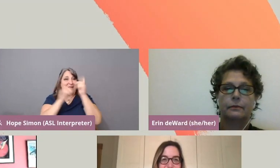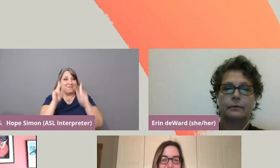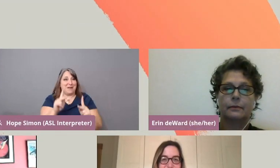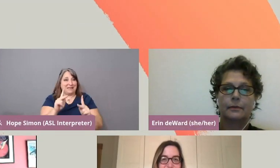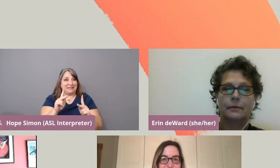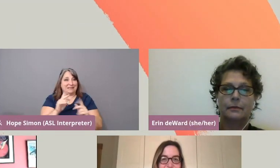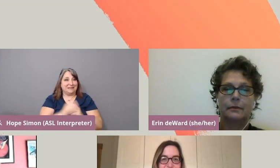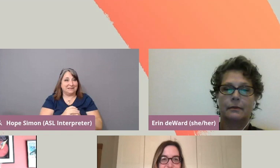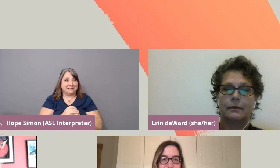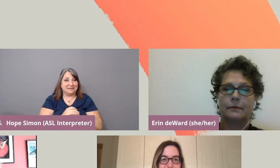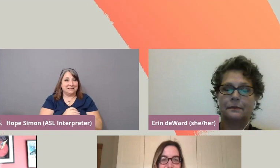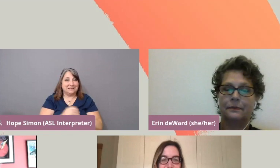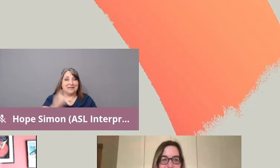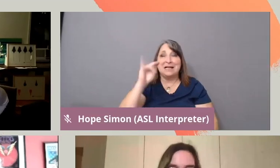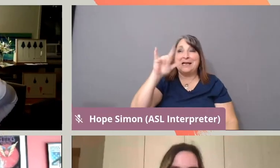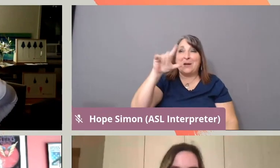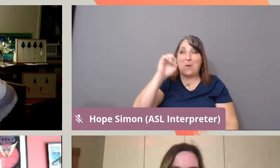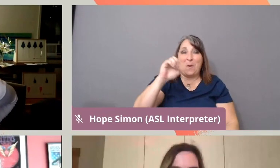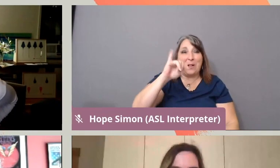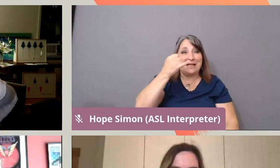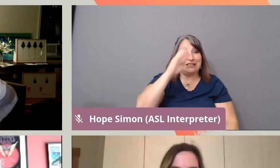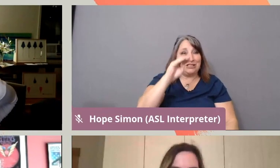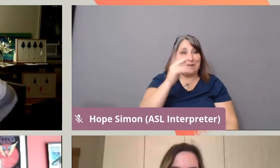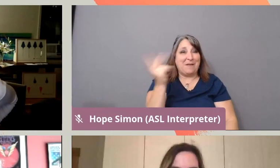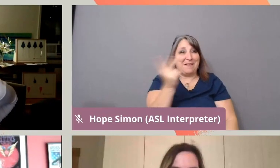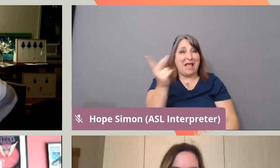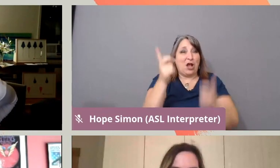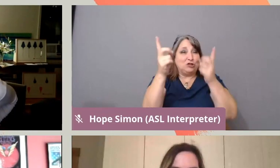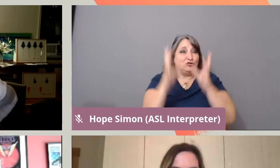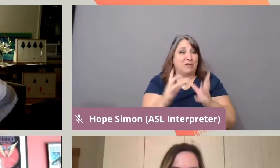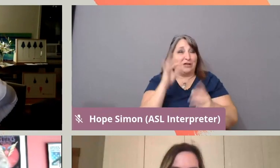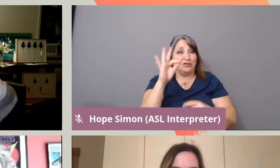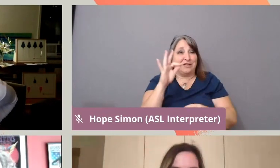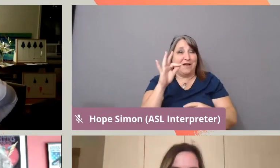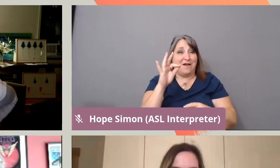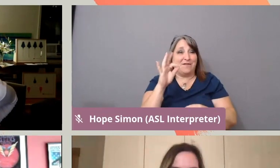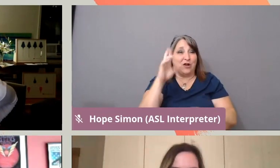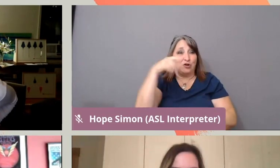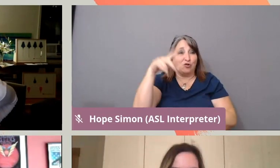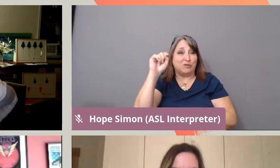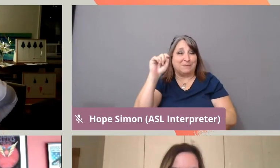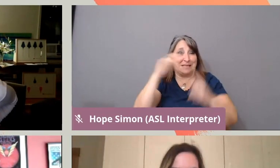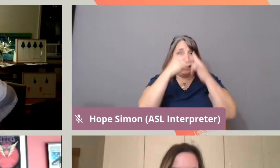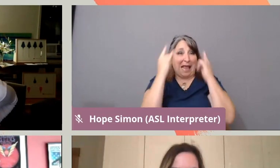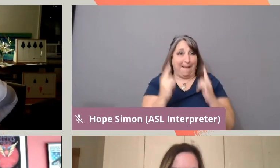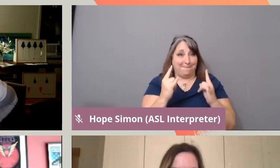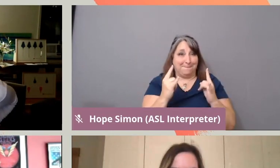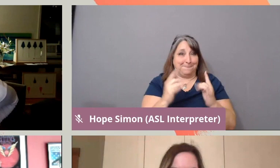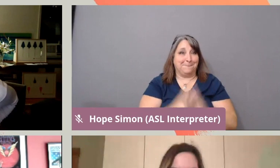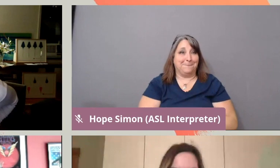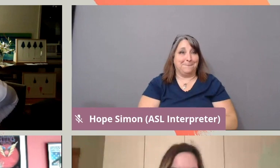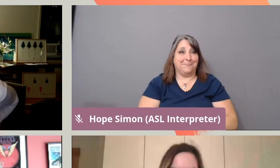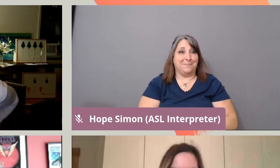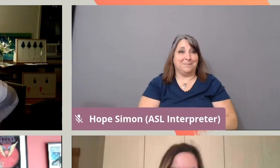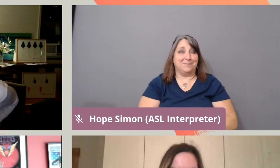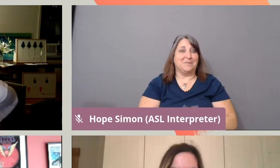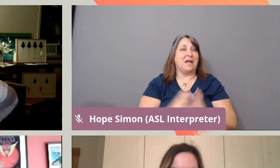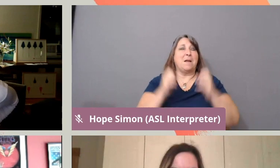Nicole and Jim, the directors of "Crip Camp," an amazing film.